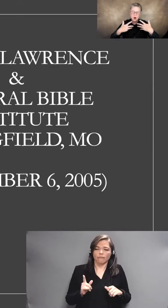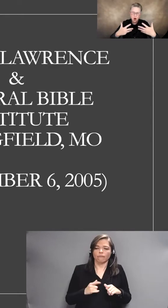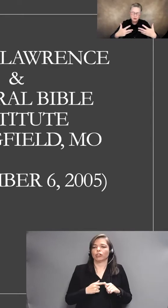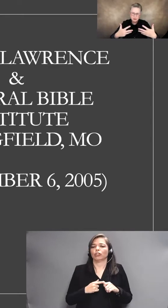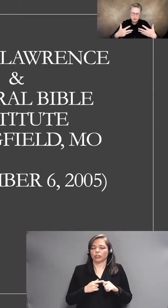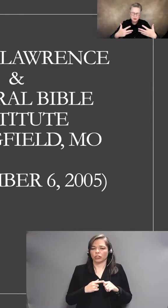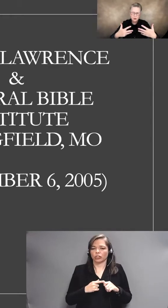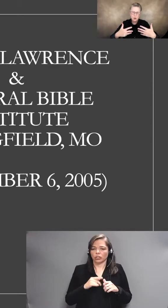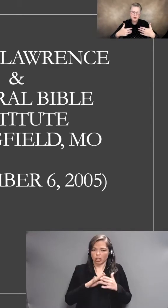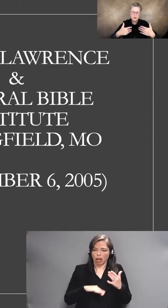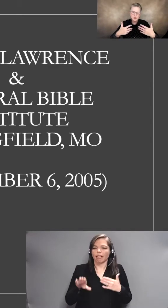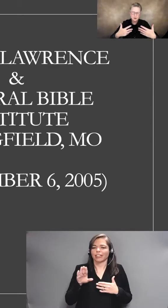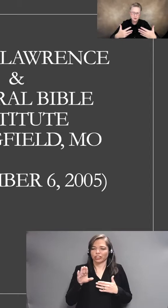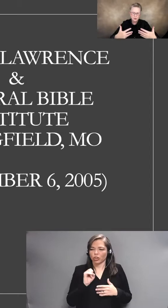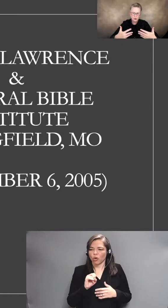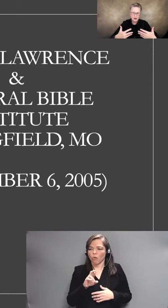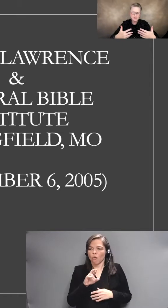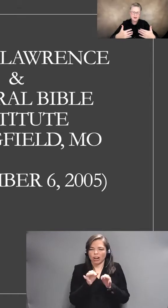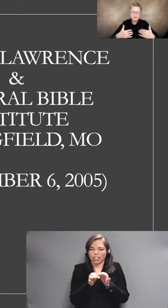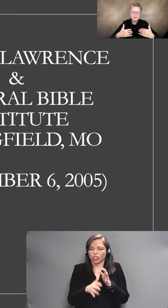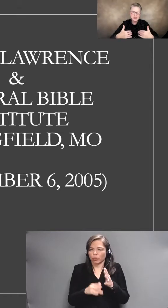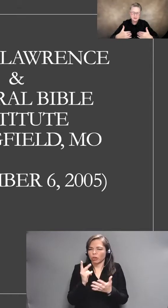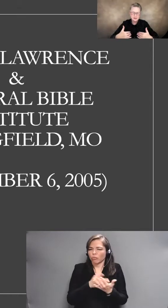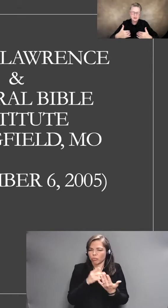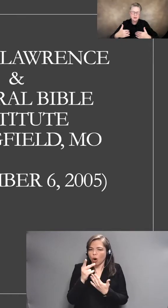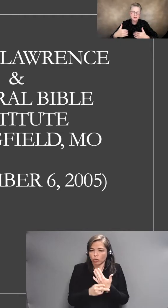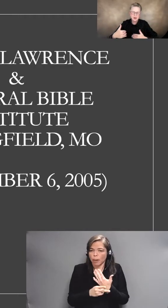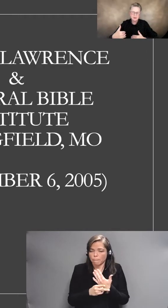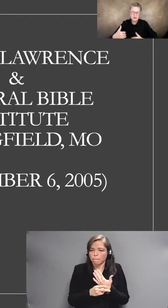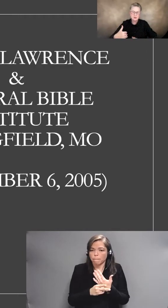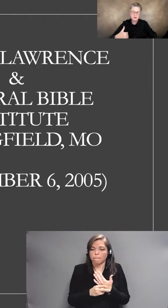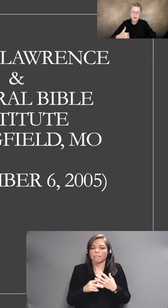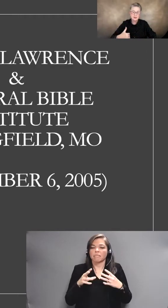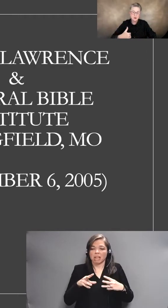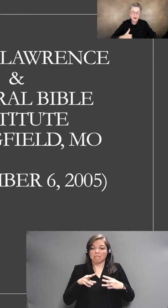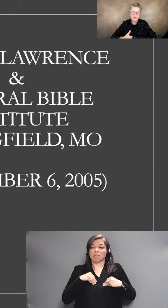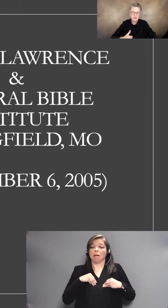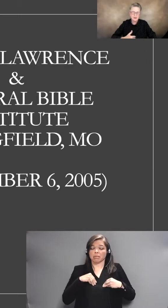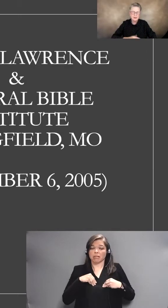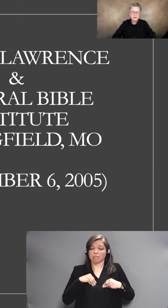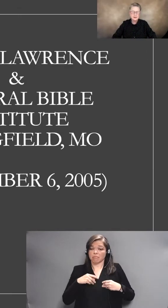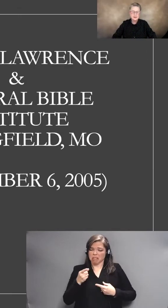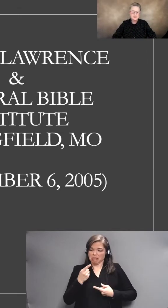college or interpreter program that accepted sign language as credit so